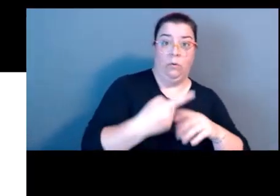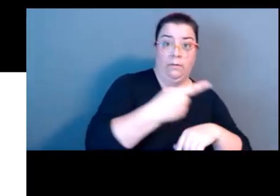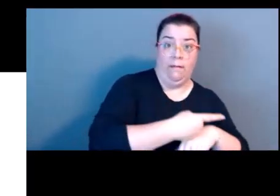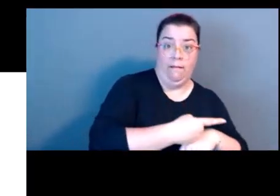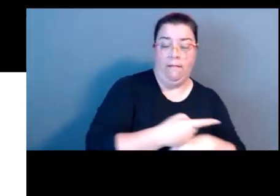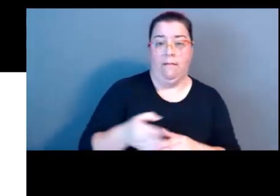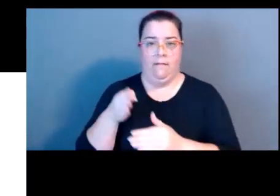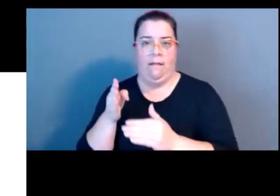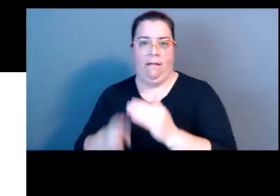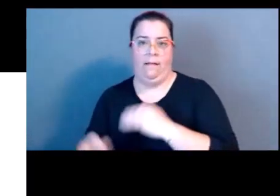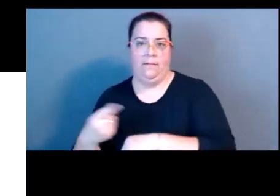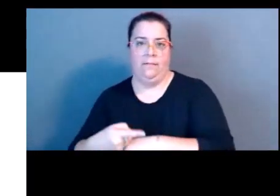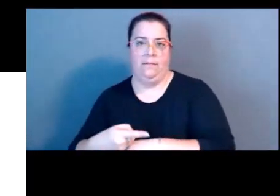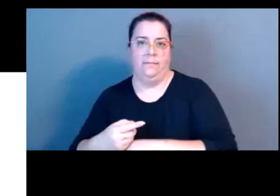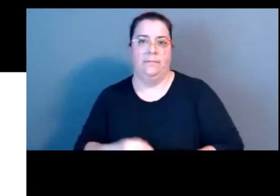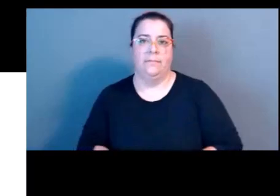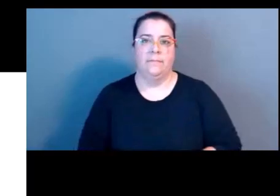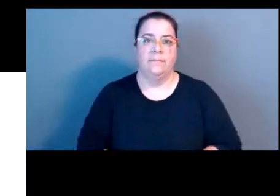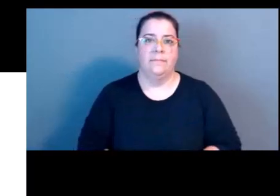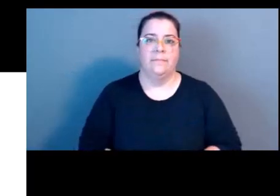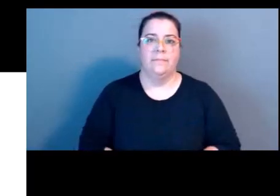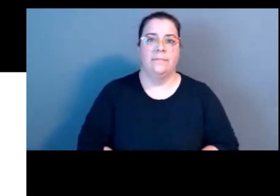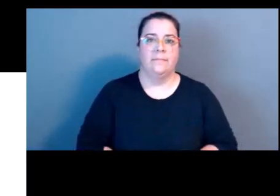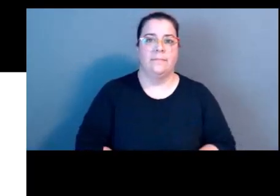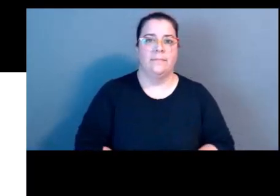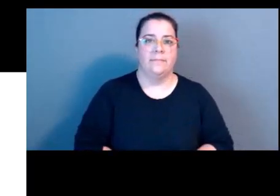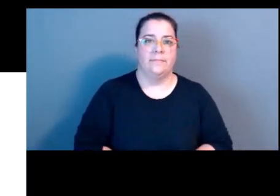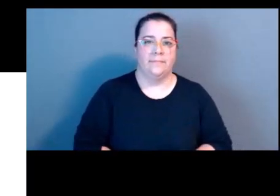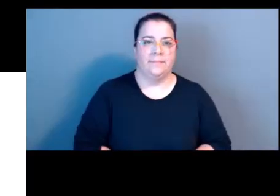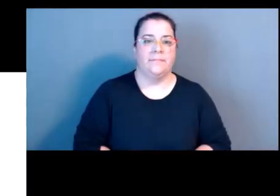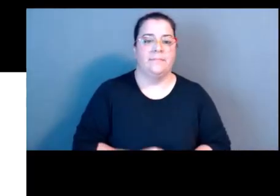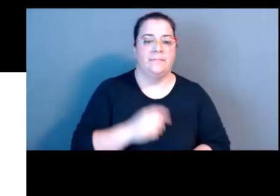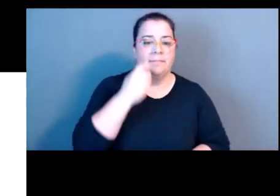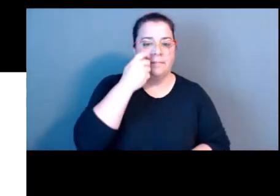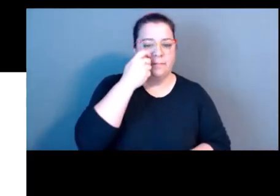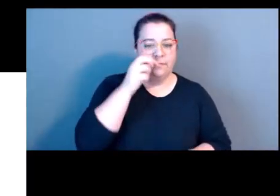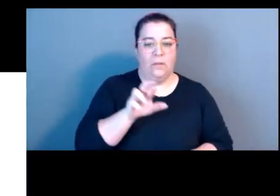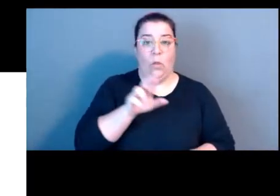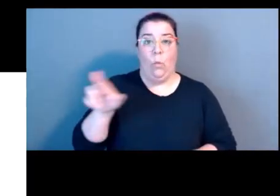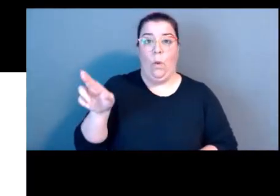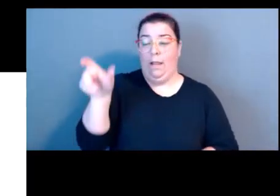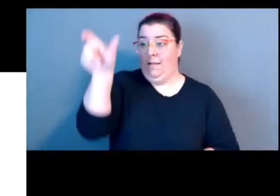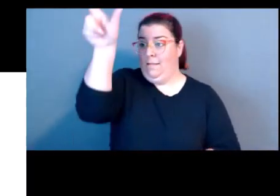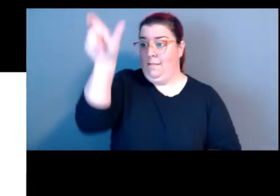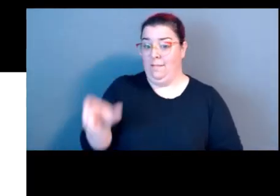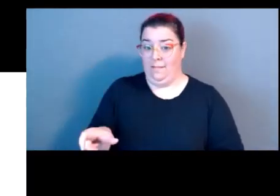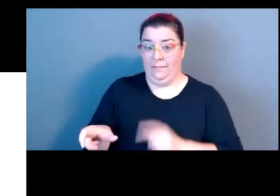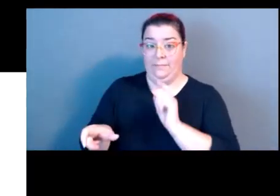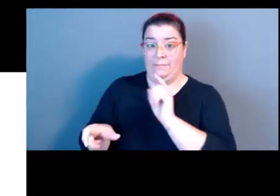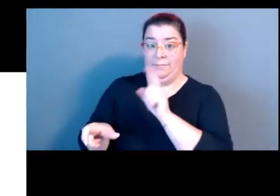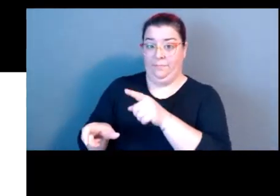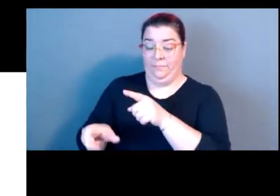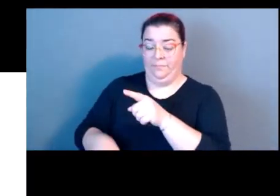You'll notice in the right-hand column, or you'll notice to the right, that there